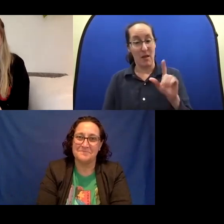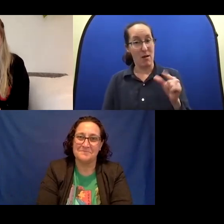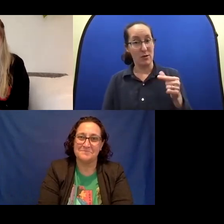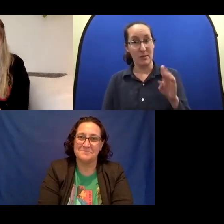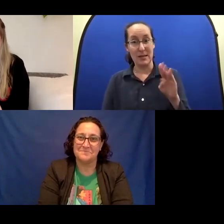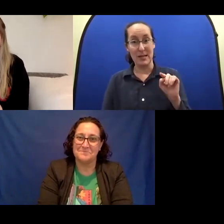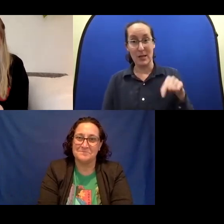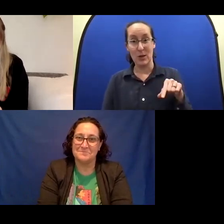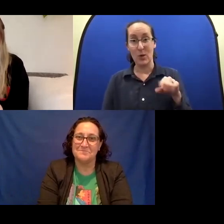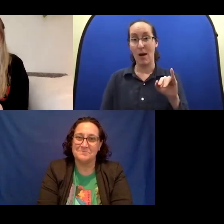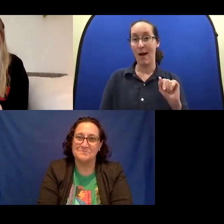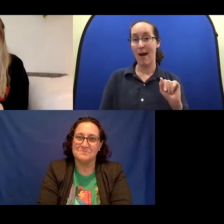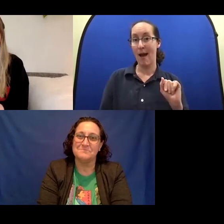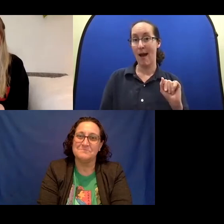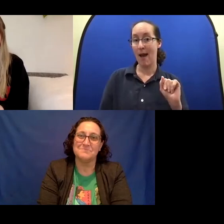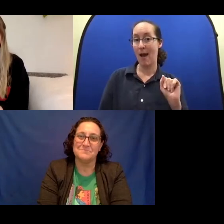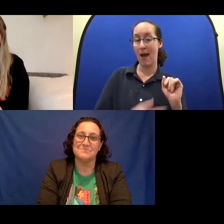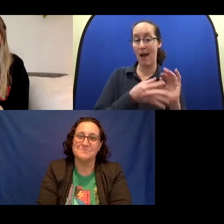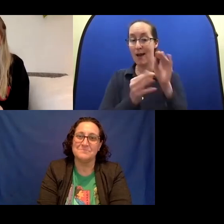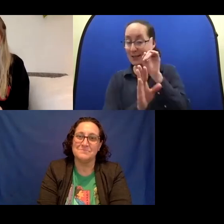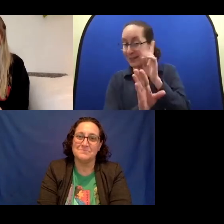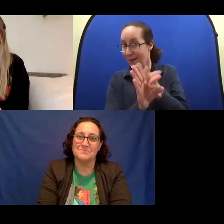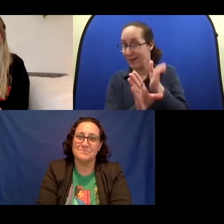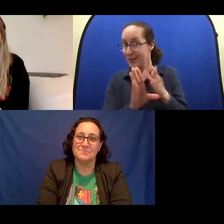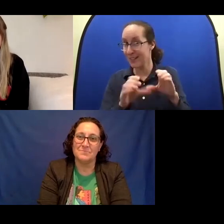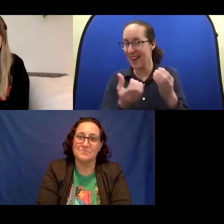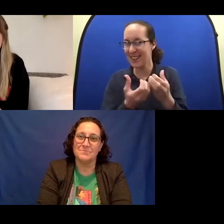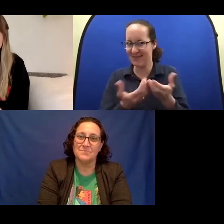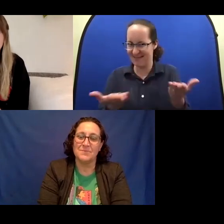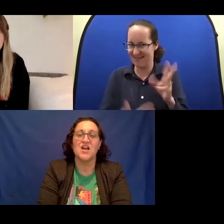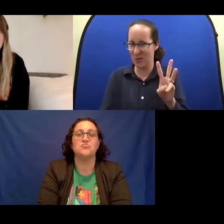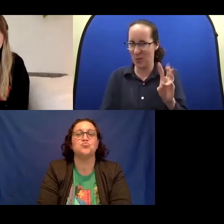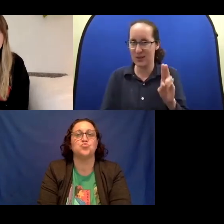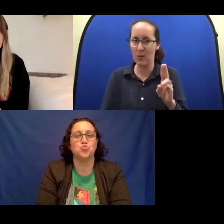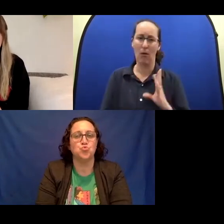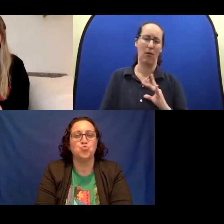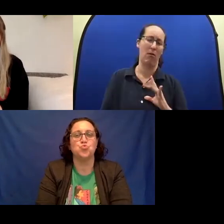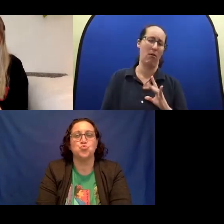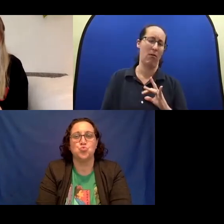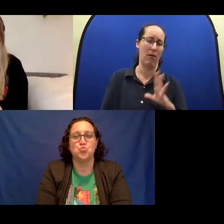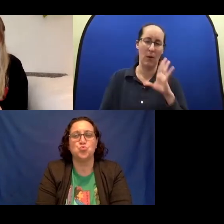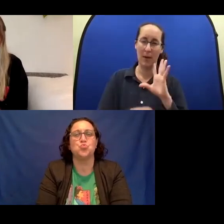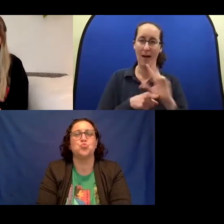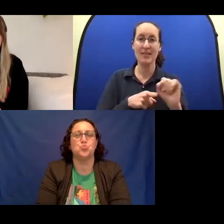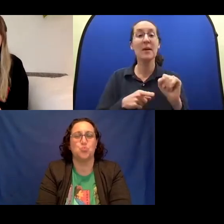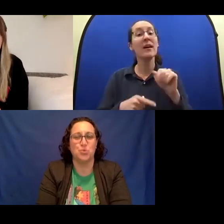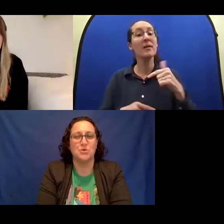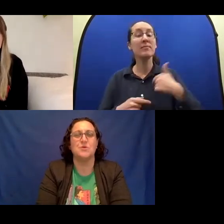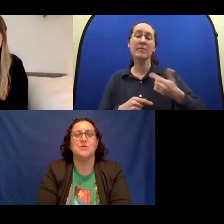Psychology class at Western would be awesome. I transferred from Portland State University